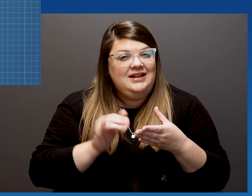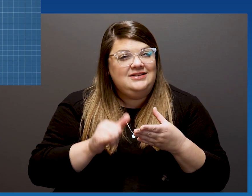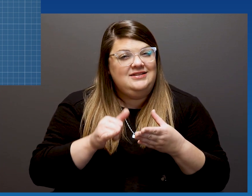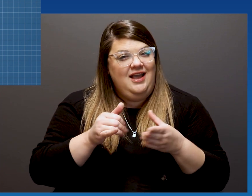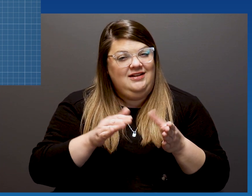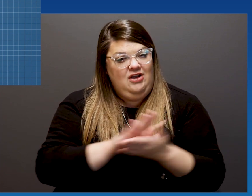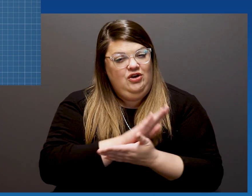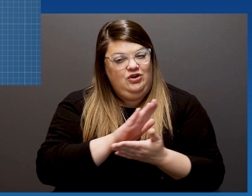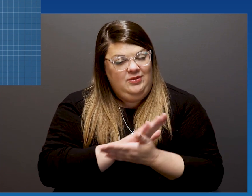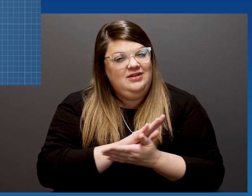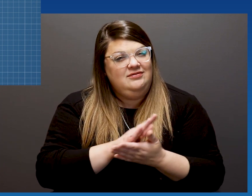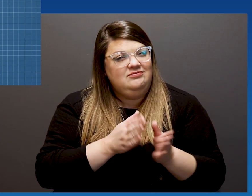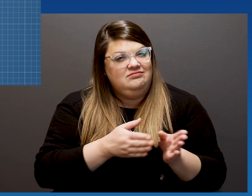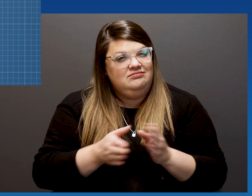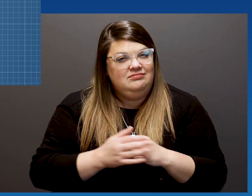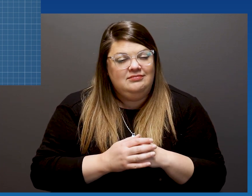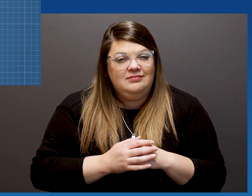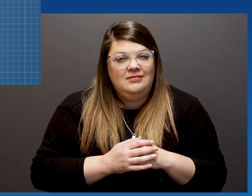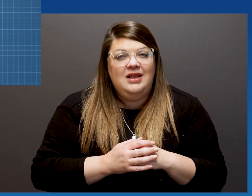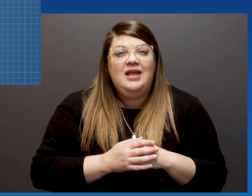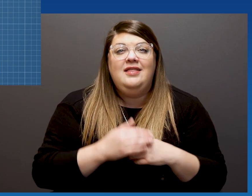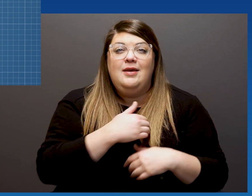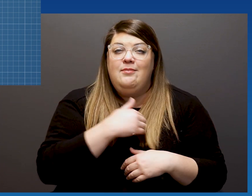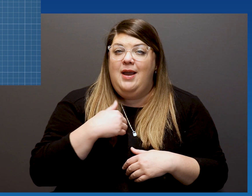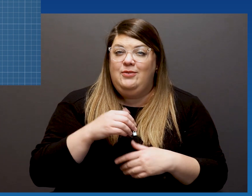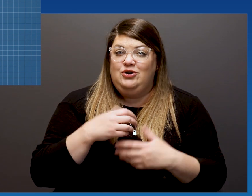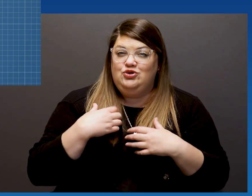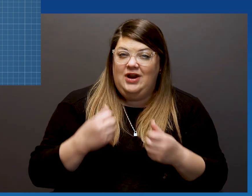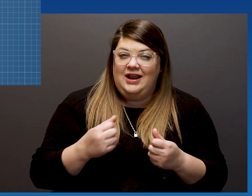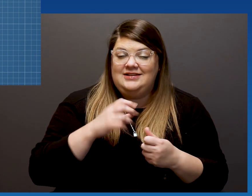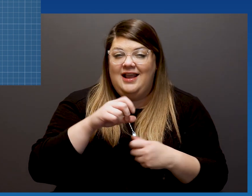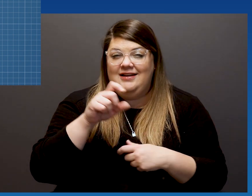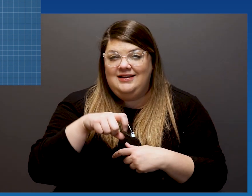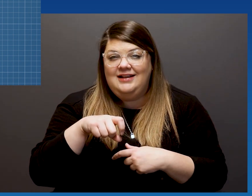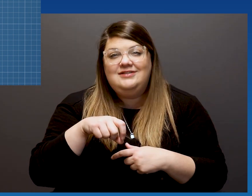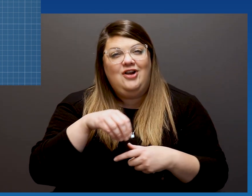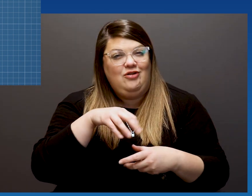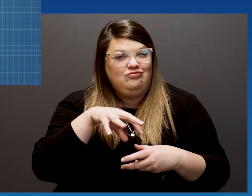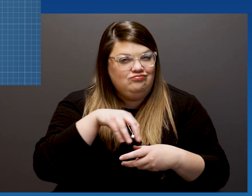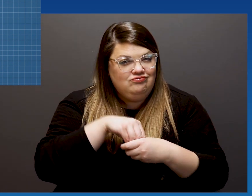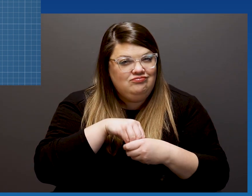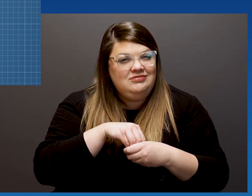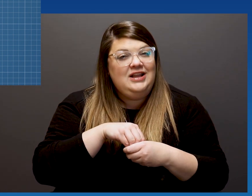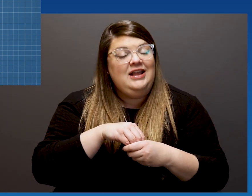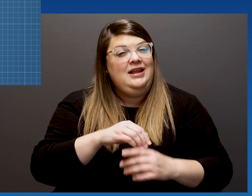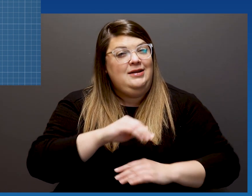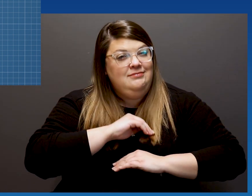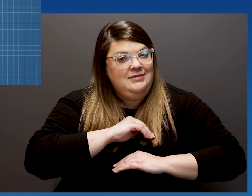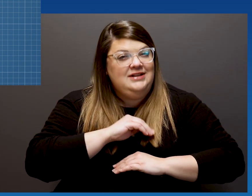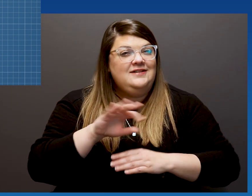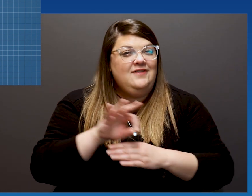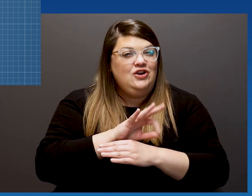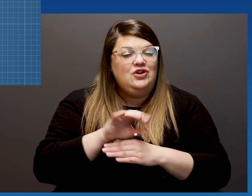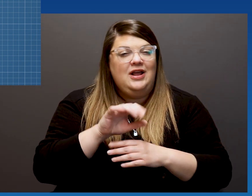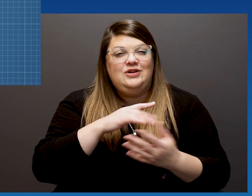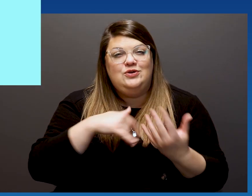The member's strengths and needs are written in the plan. This results in a plan that meets the functional and social needs of the member.